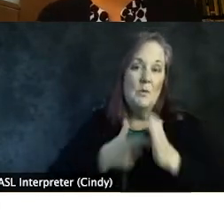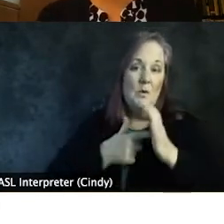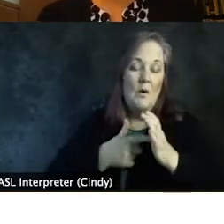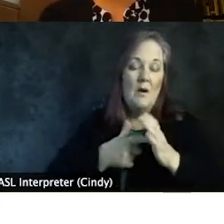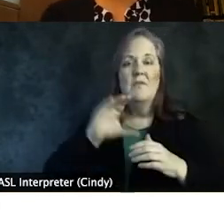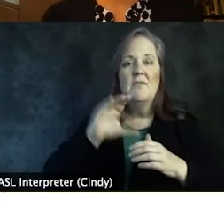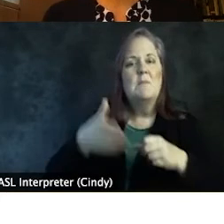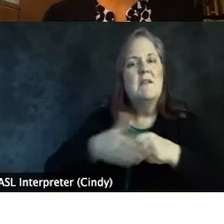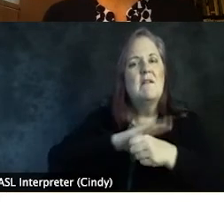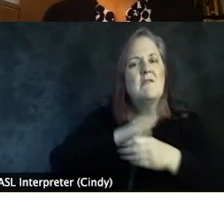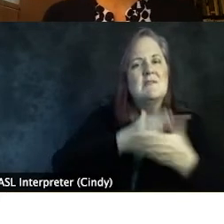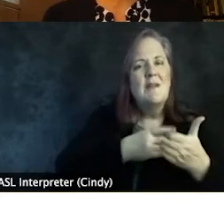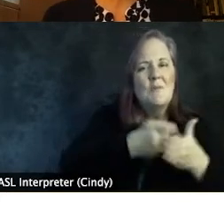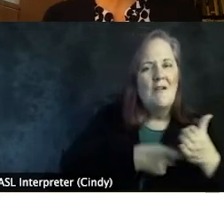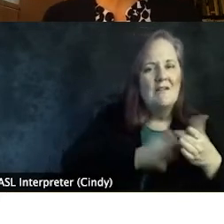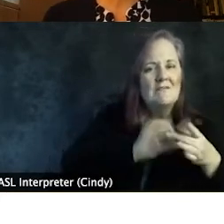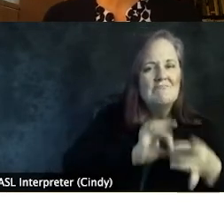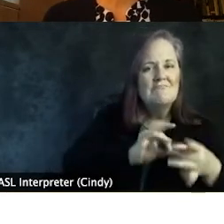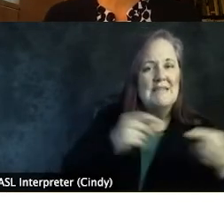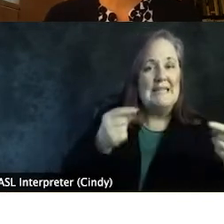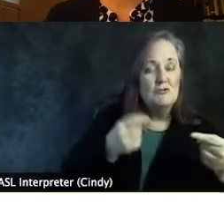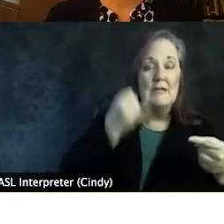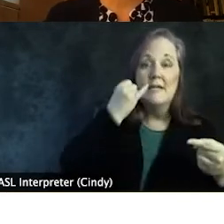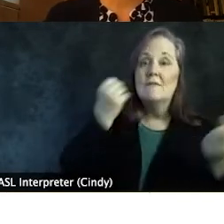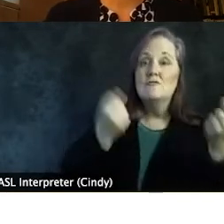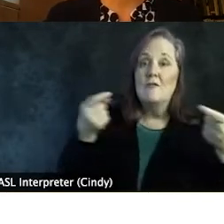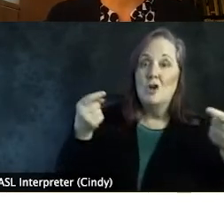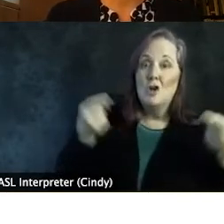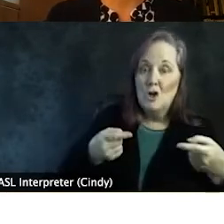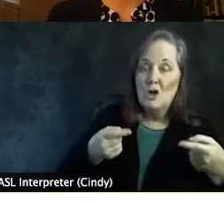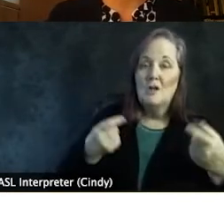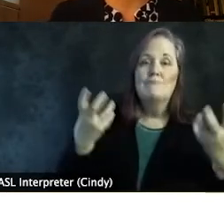Dialysis, people who have kidney failure either require dialysis